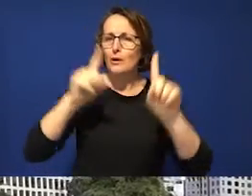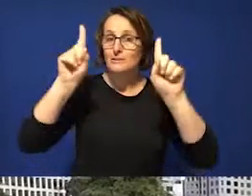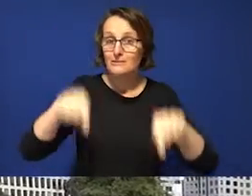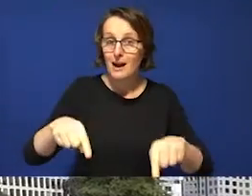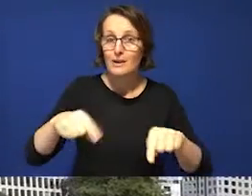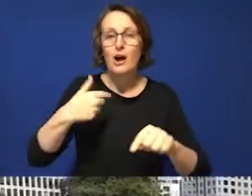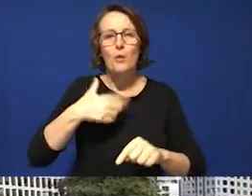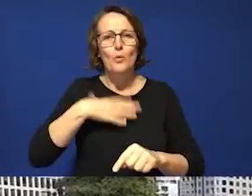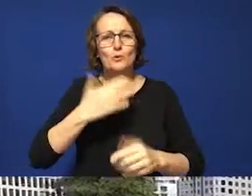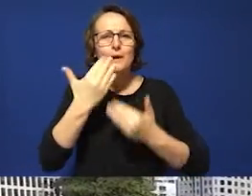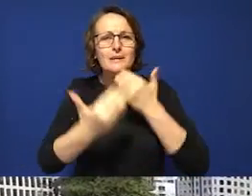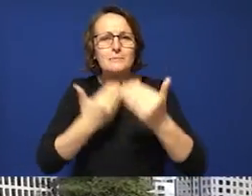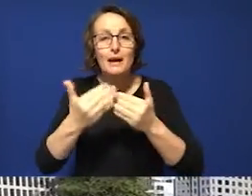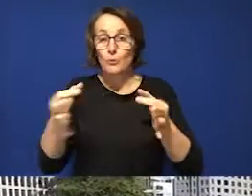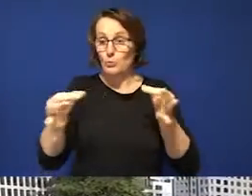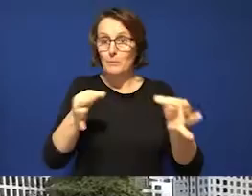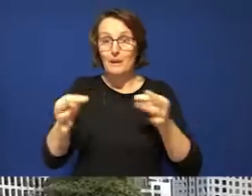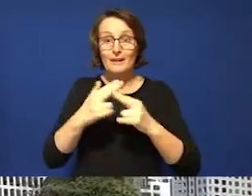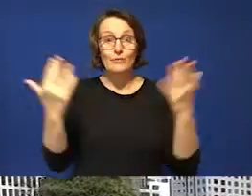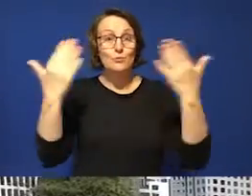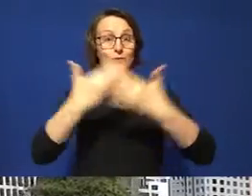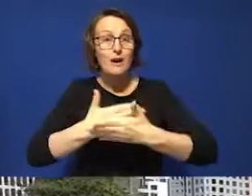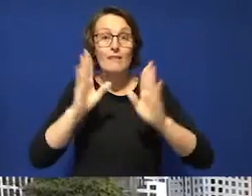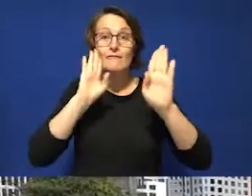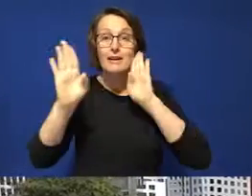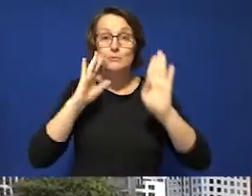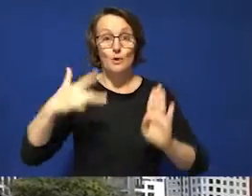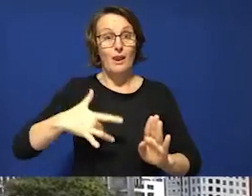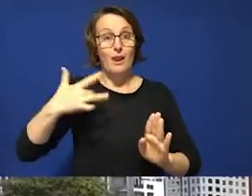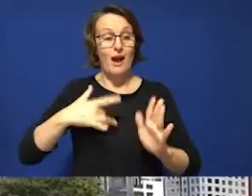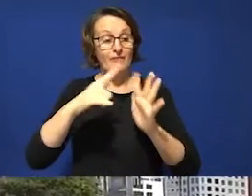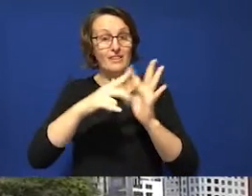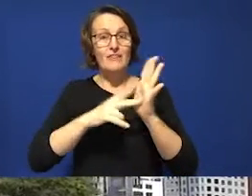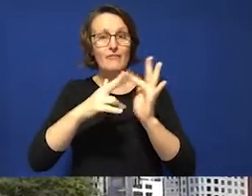that in the planning for tonight's Facebook live event, we've been very mindful of the social distancing